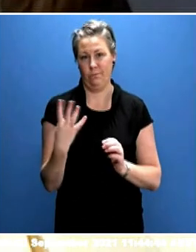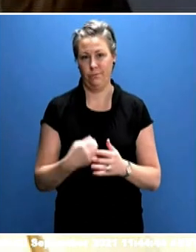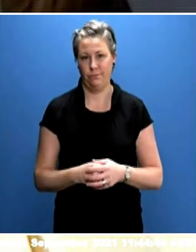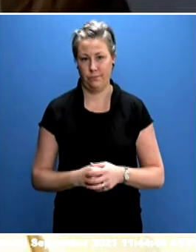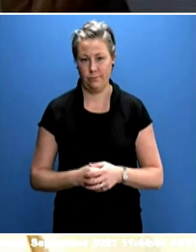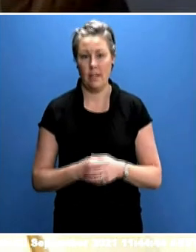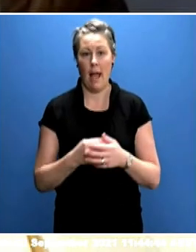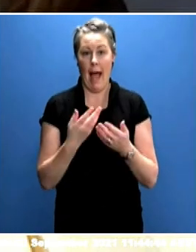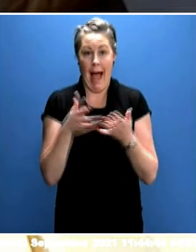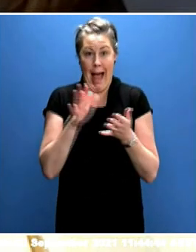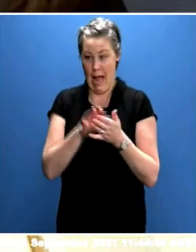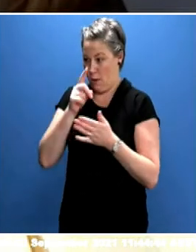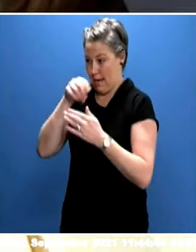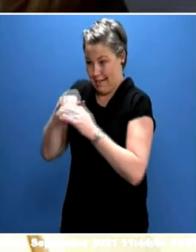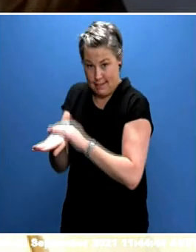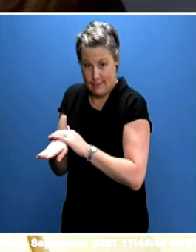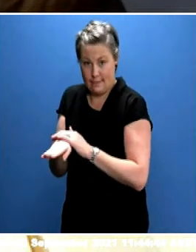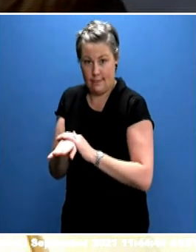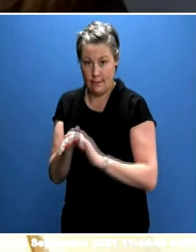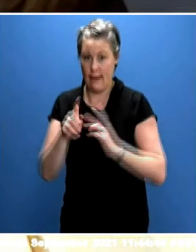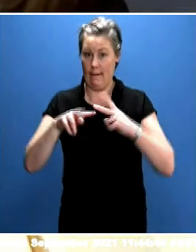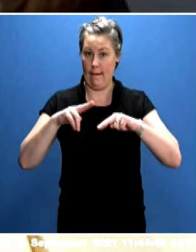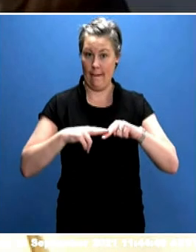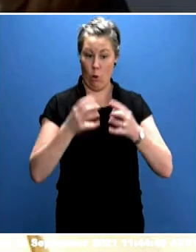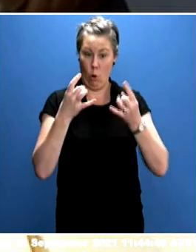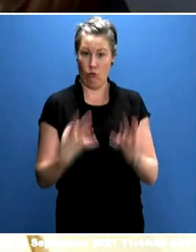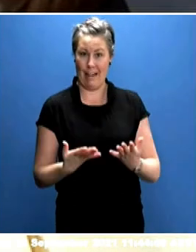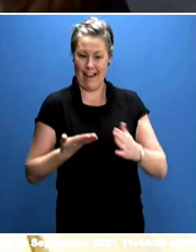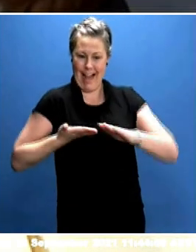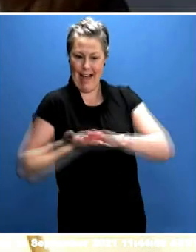The pathways are if the child is under the care with an order,